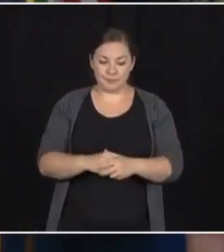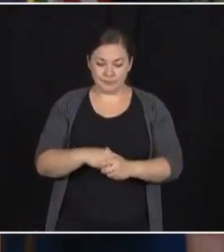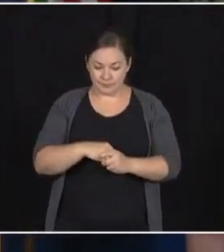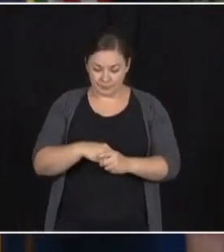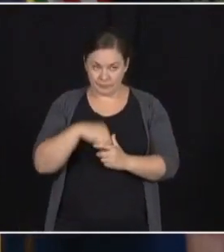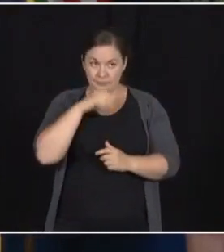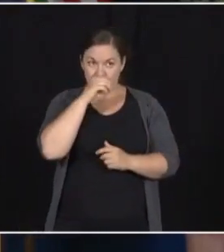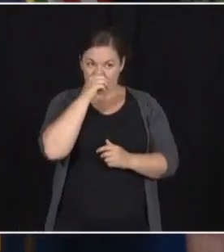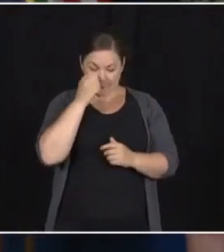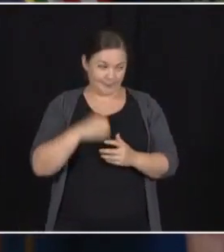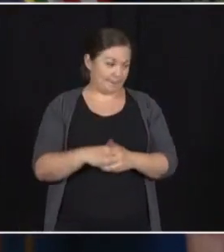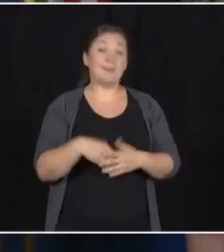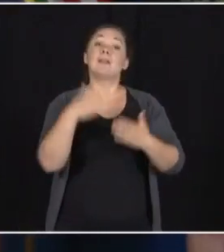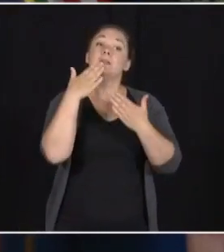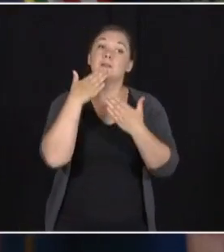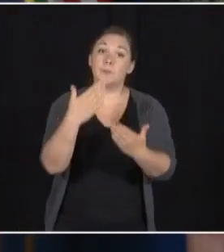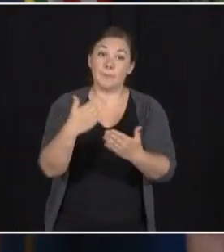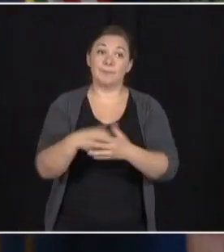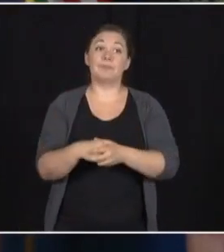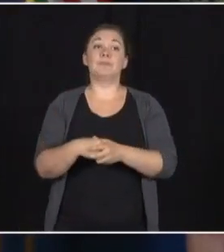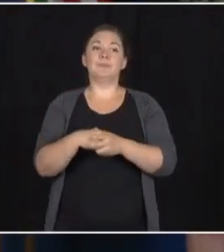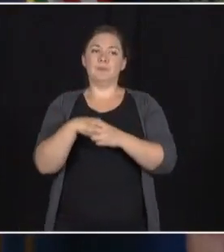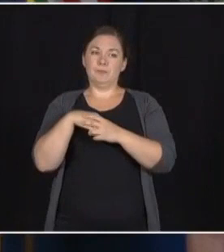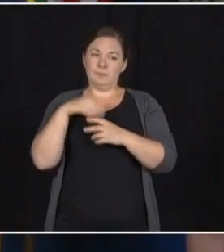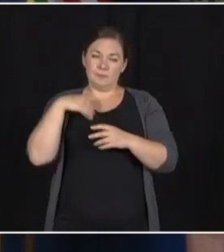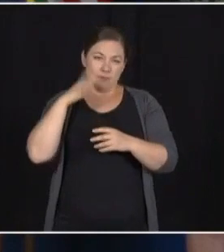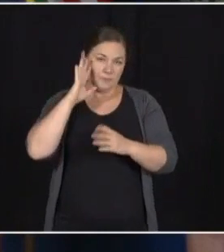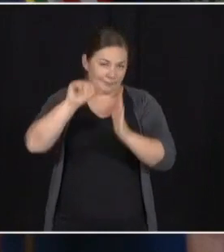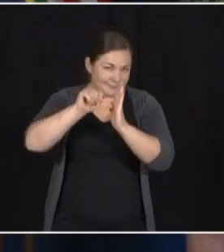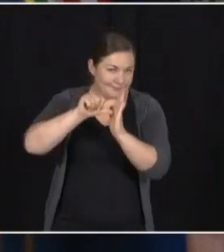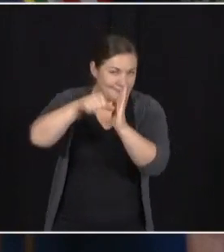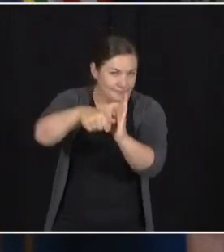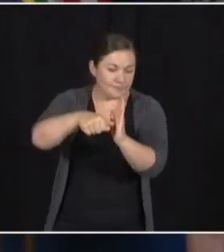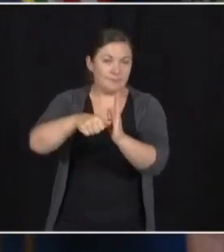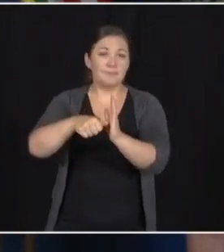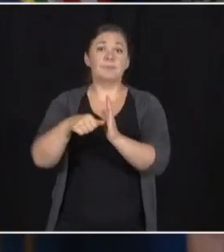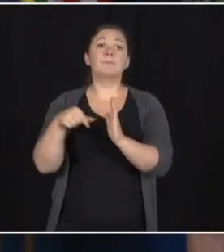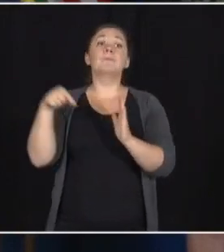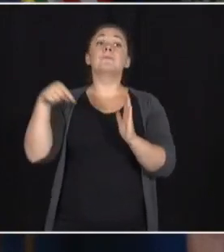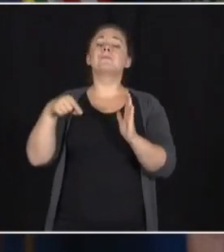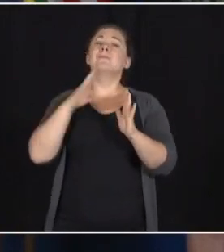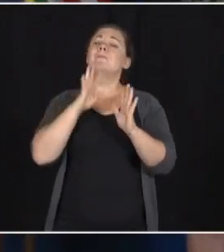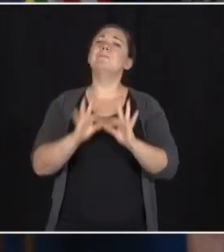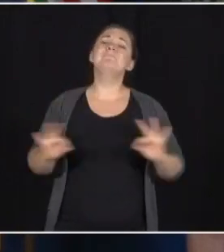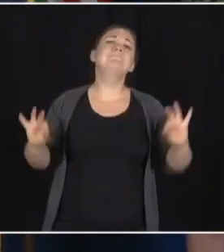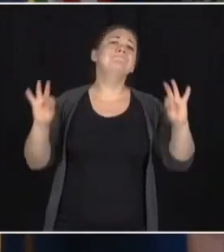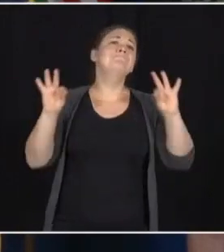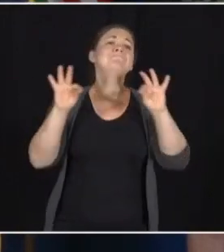government does business. I'll passed over to the minister. Very much Mr Premier. And to add to your comments,